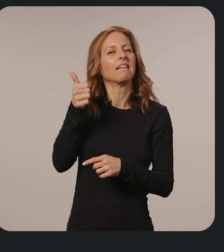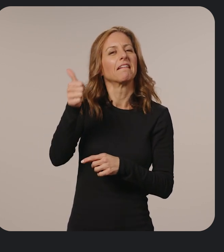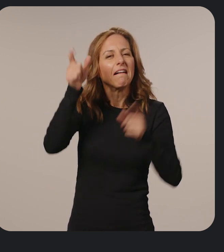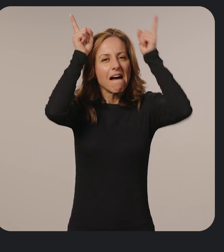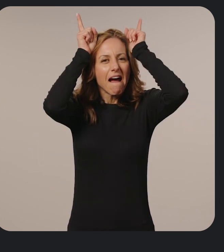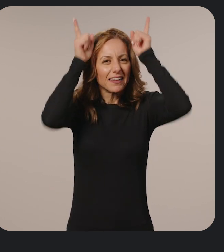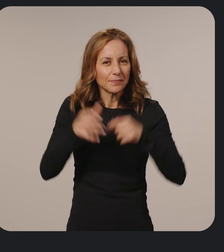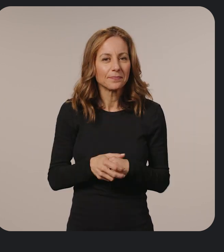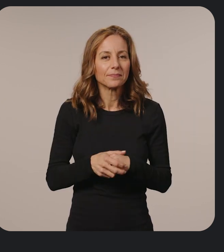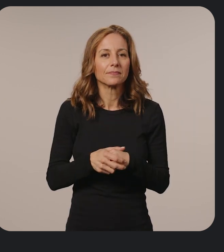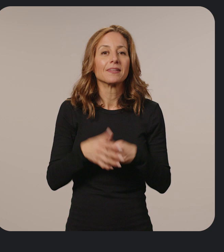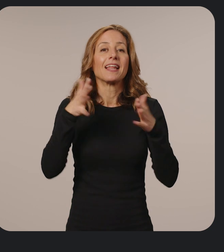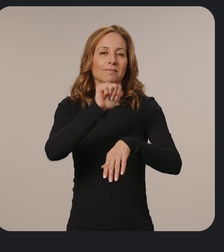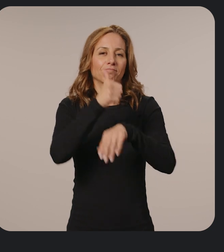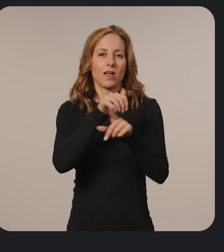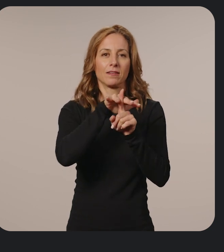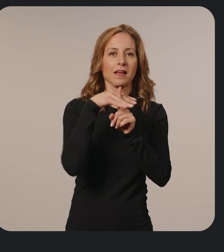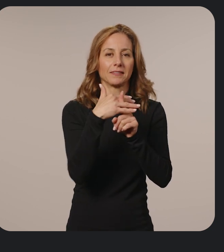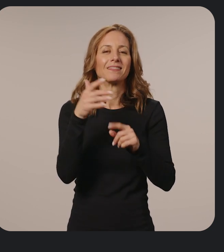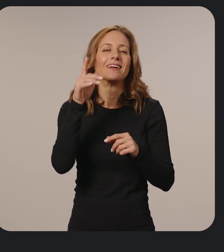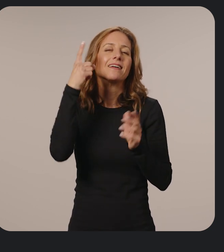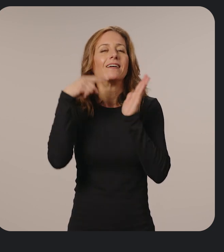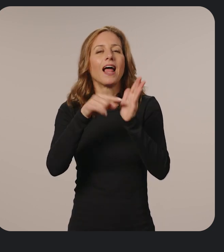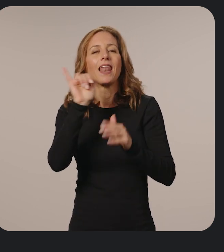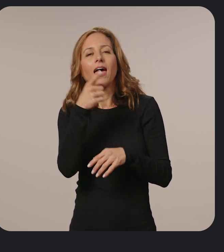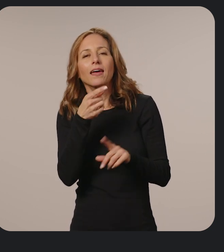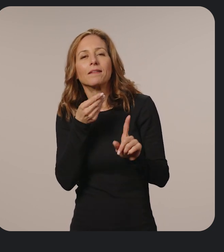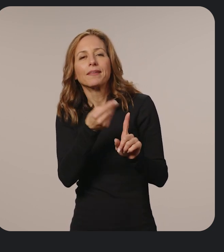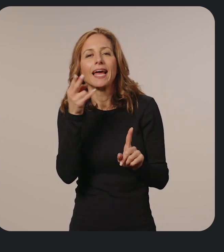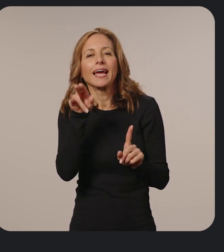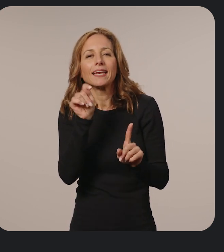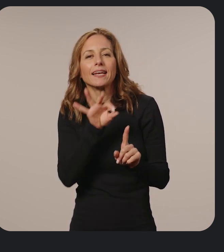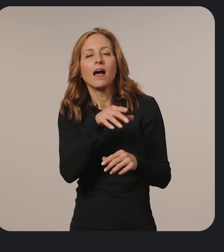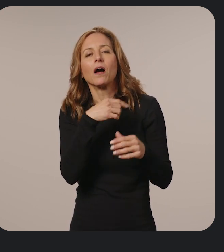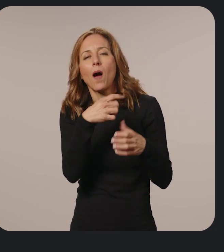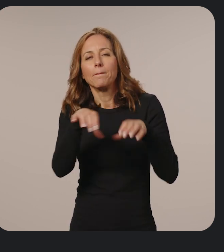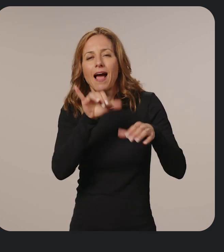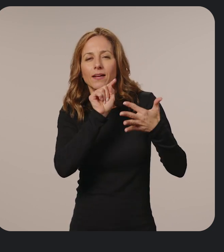It's like a hint you send to the model to tell it how you want it to behave. Next, let's provide some examples.